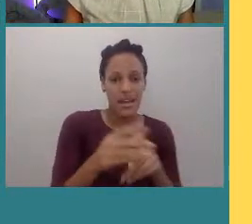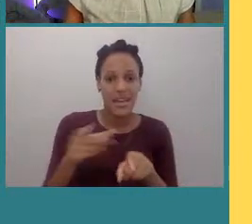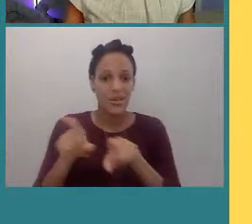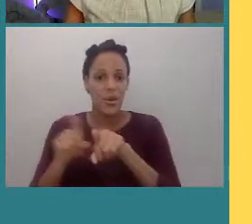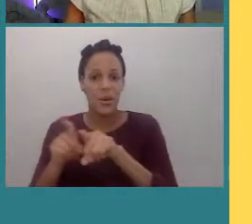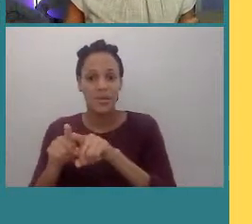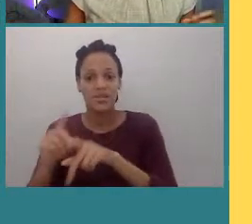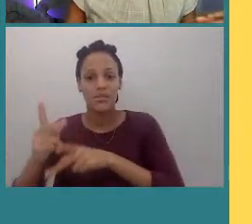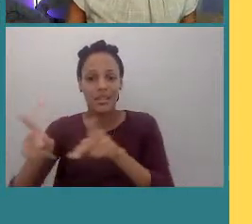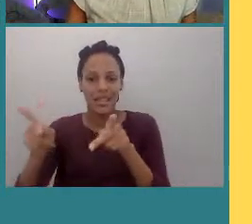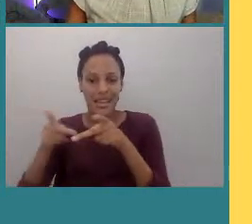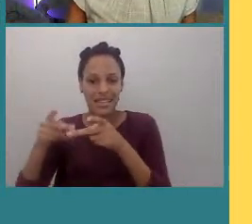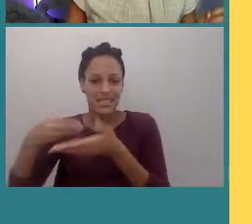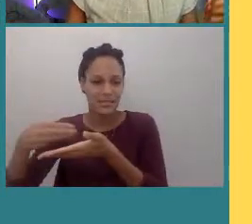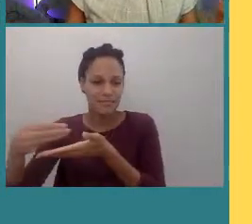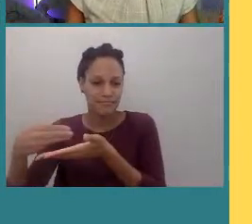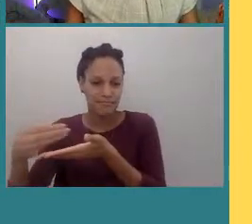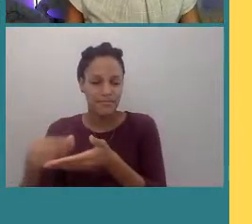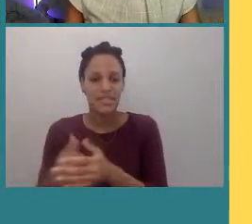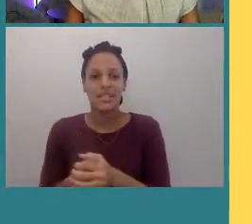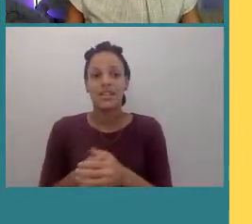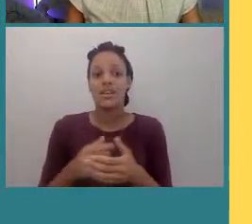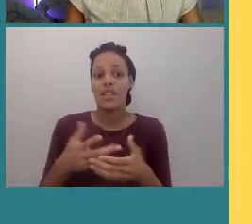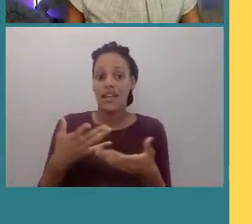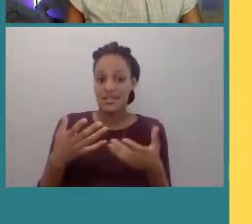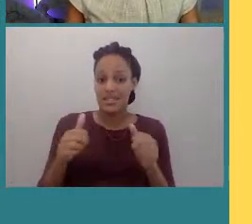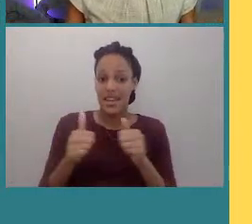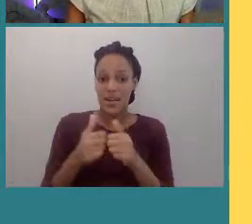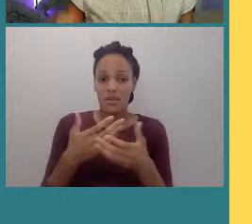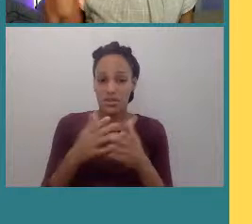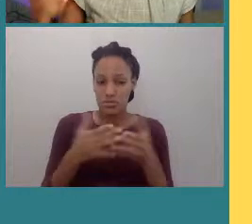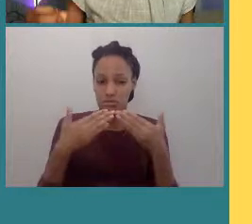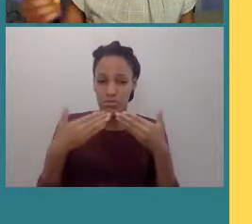how you move from the microlevel-- which is representation, which is important-- but also